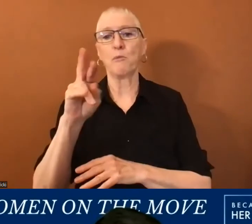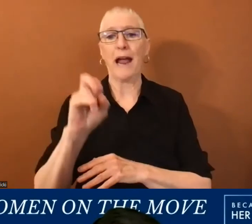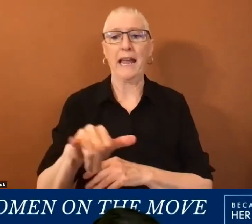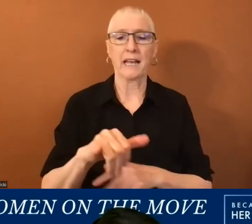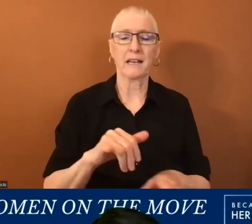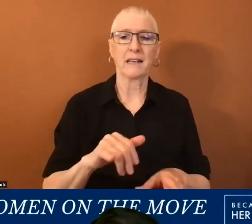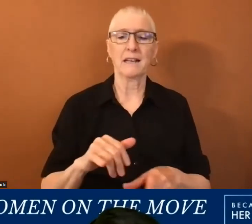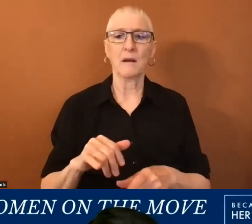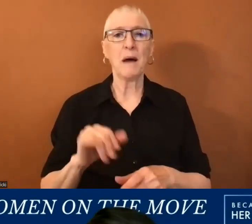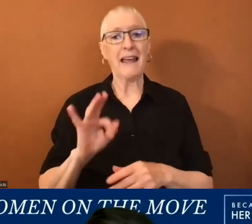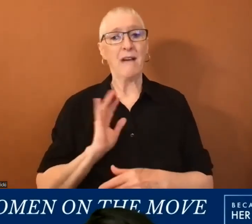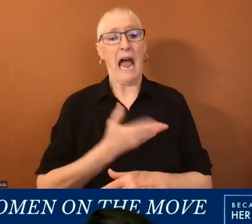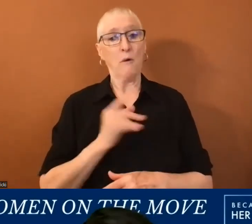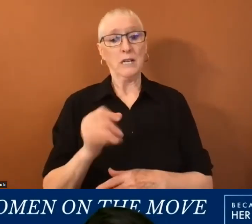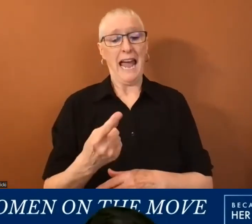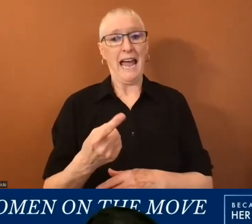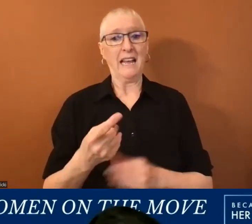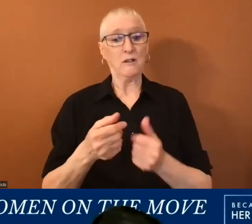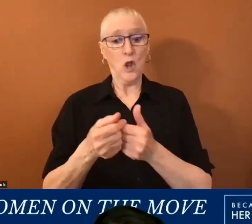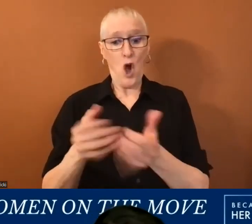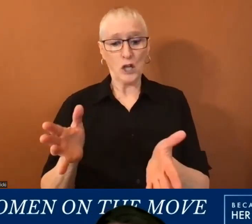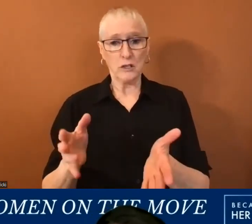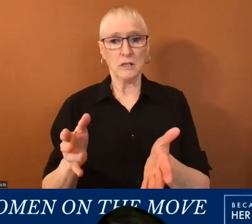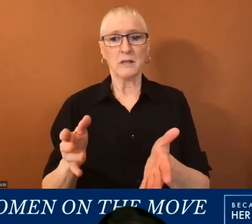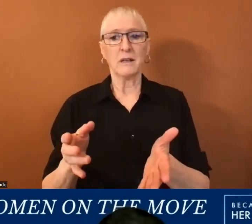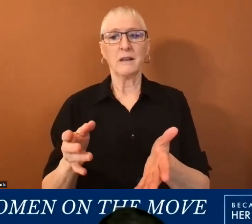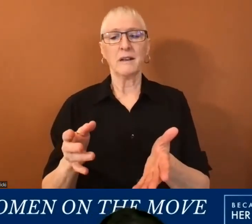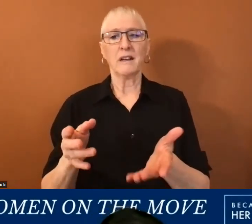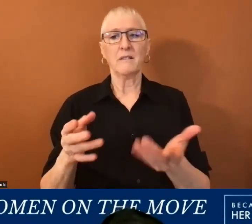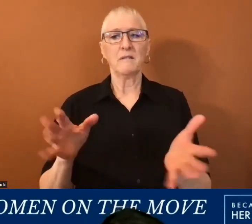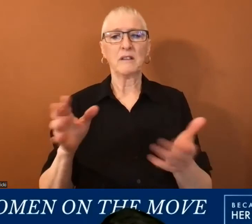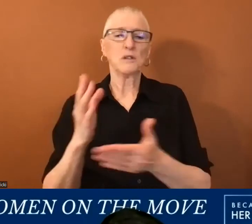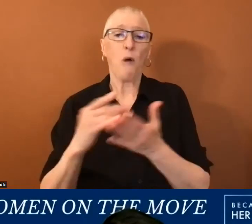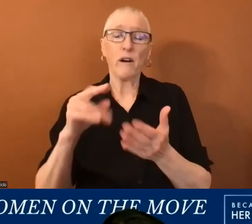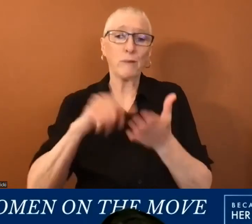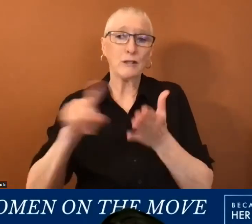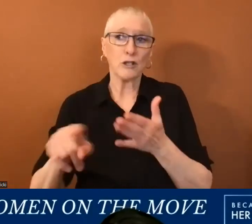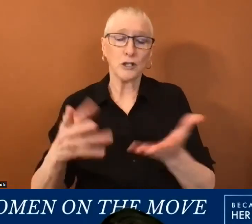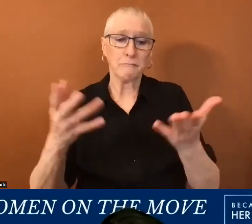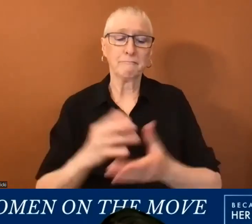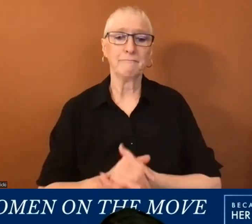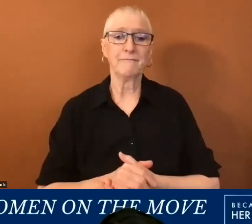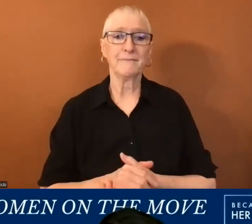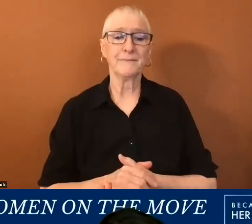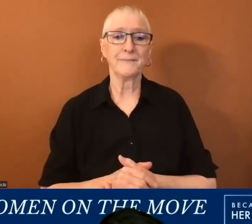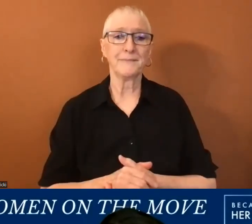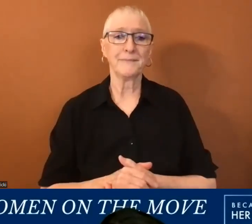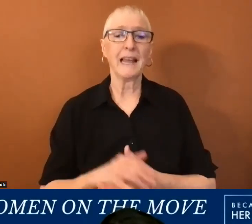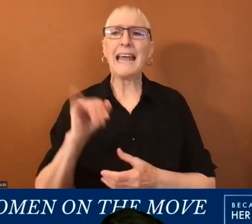if our tag is lost it's just kind of a part of doing research. >>Shelby: Okay, and if a predator eats